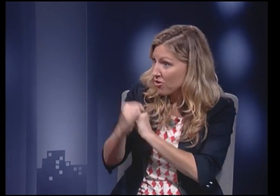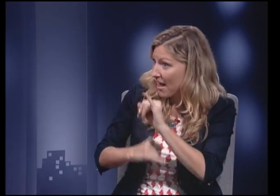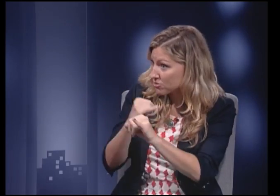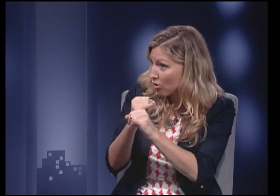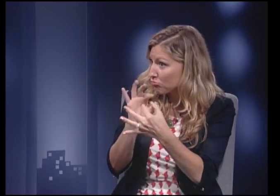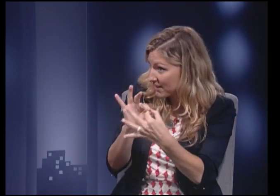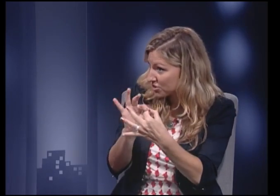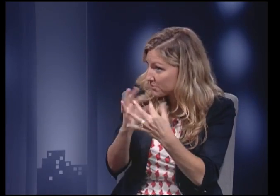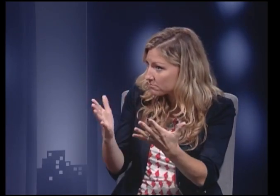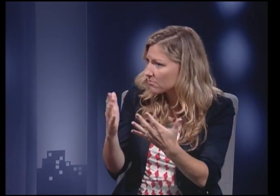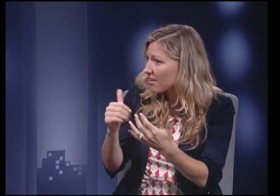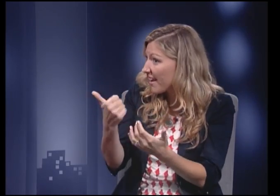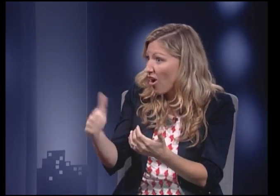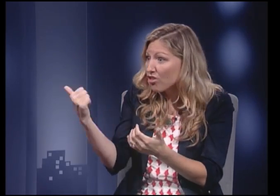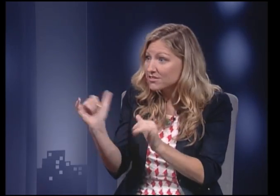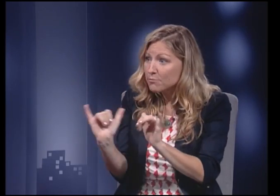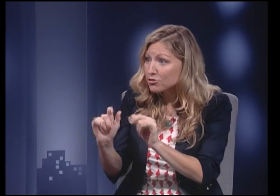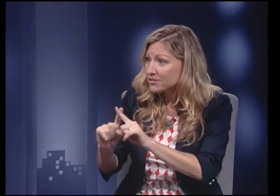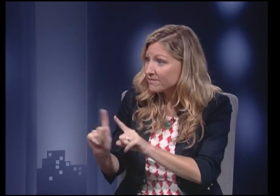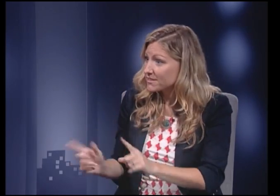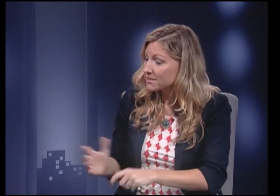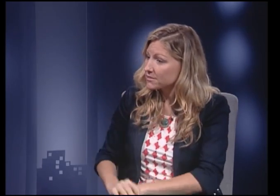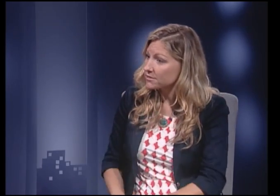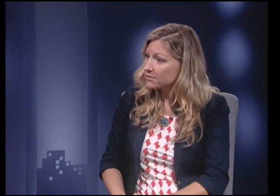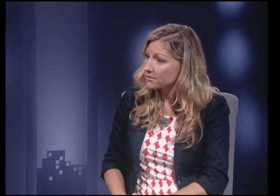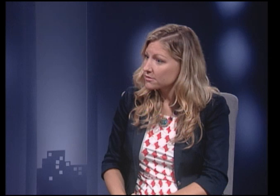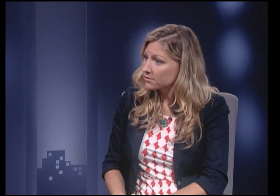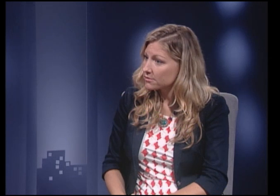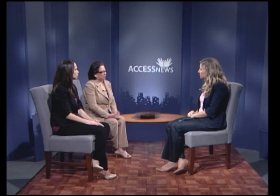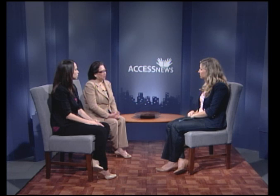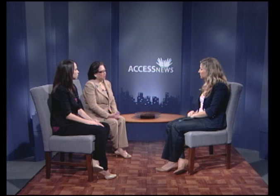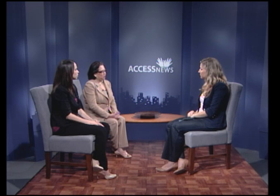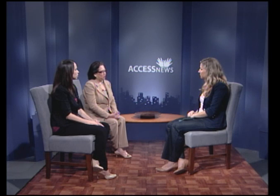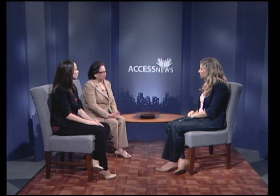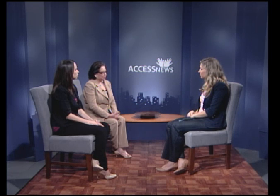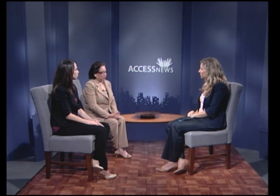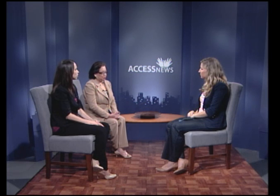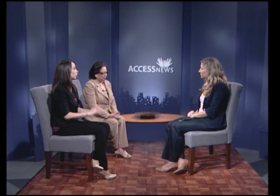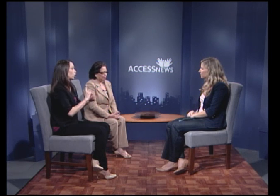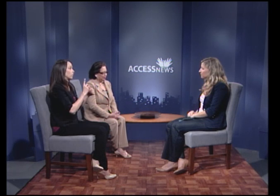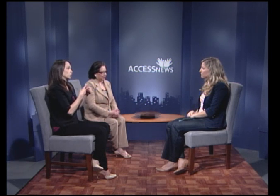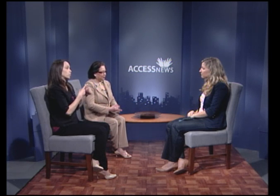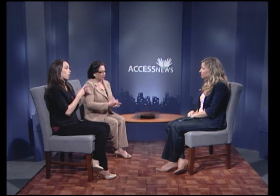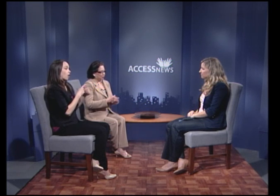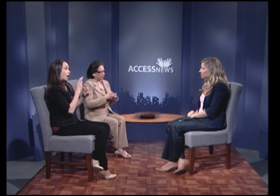I know that you do international relations, are there other similarities? You know, first of all, I respect highly, the Secretary